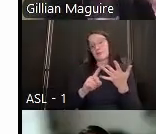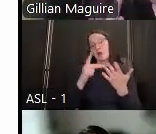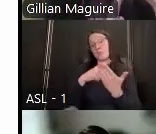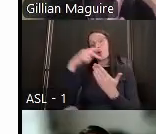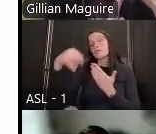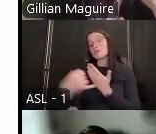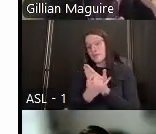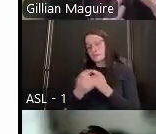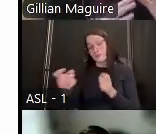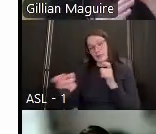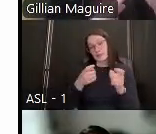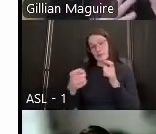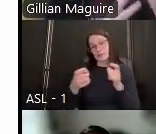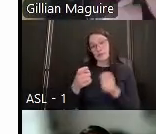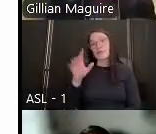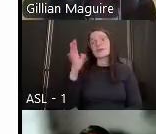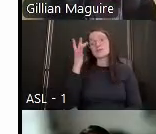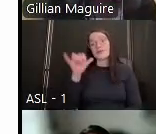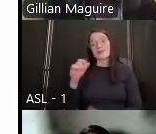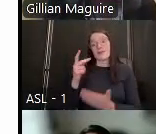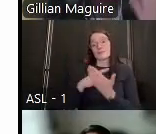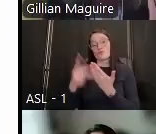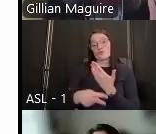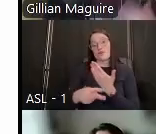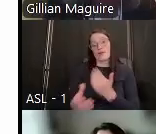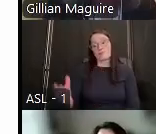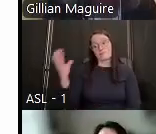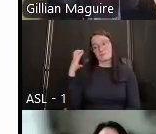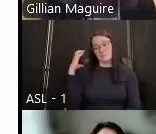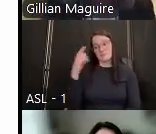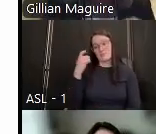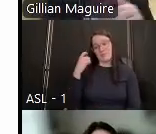sits with CBRE because program management is one of the things CBRE does for Microsoft. So